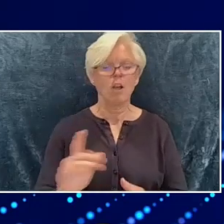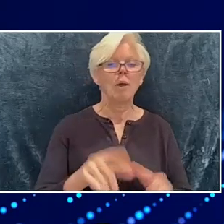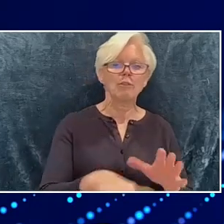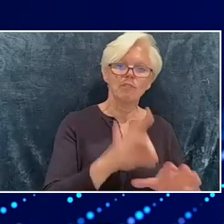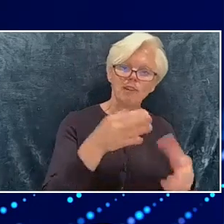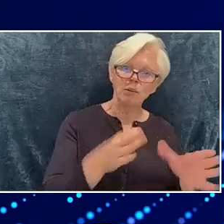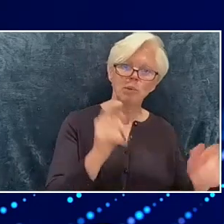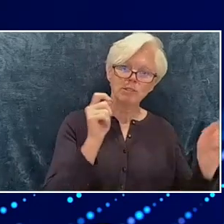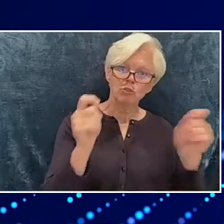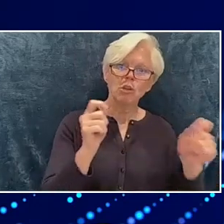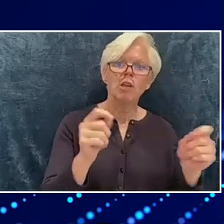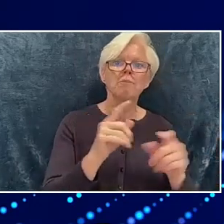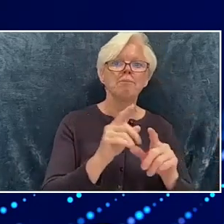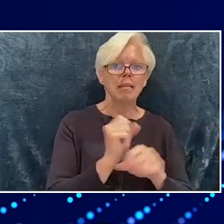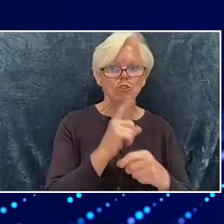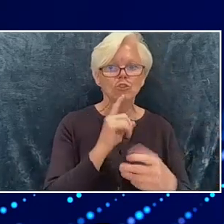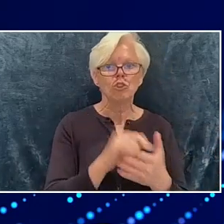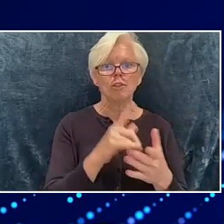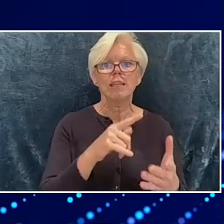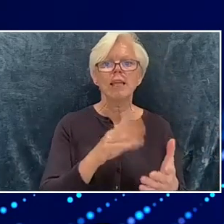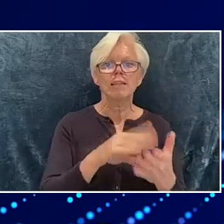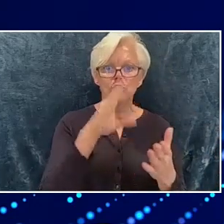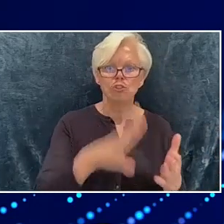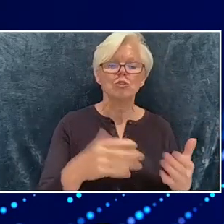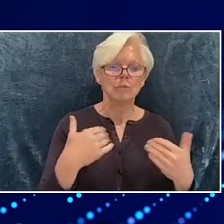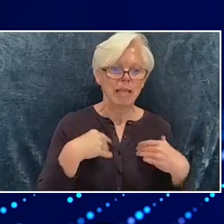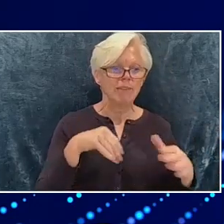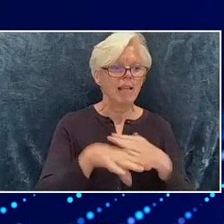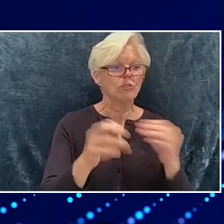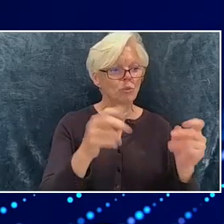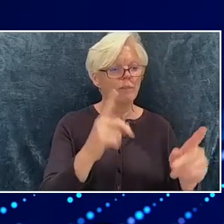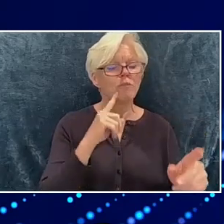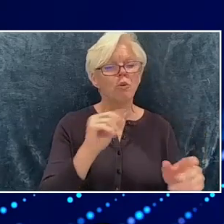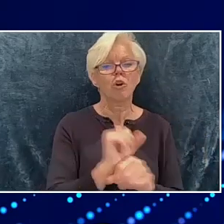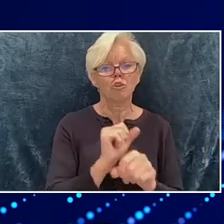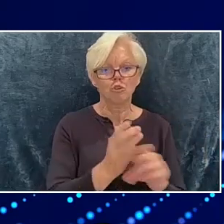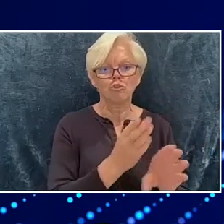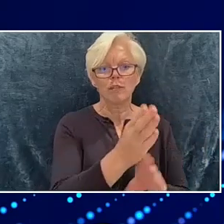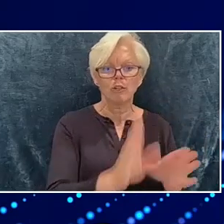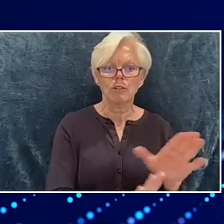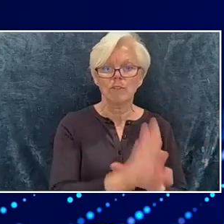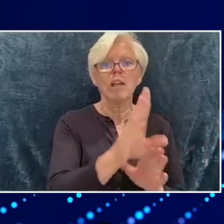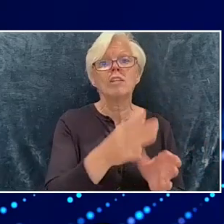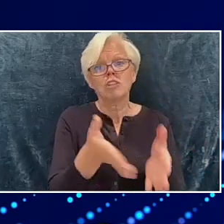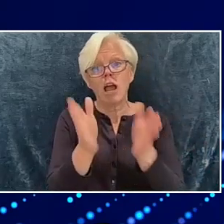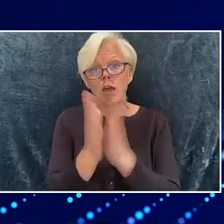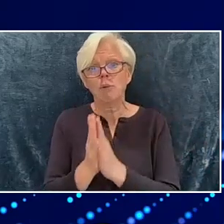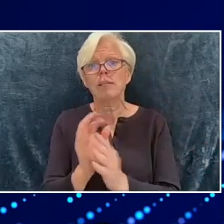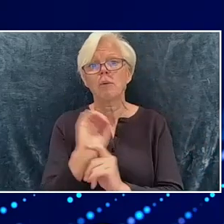access to opportunities for career development. So my ask is that we all work together to support our students in